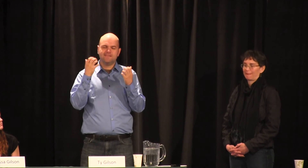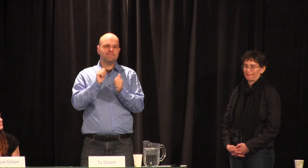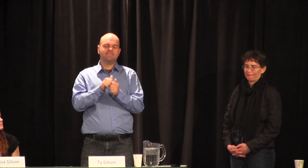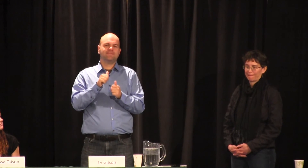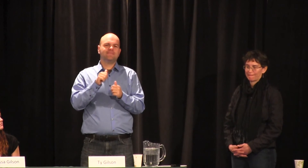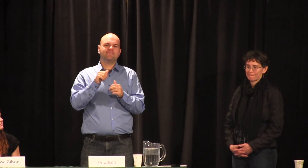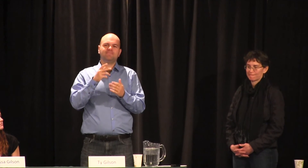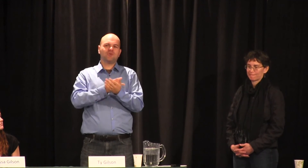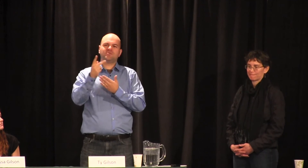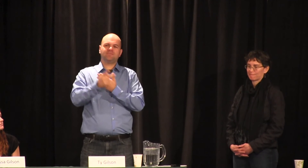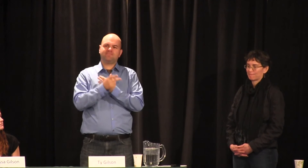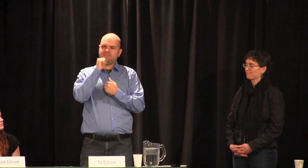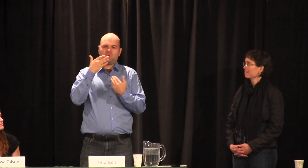that there was no interpreter there